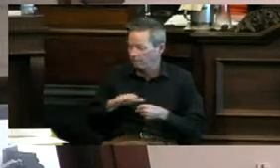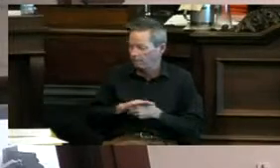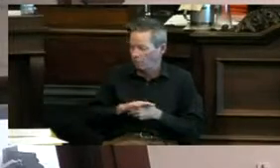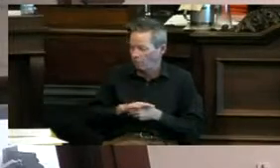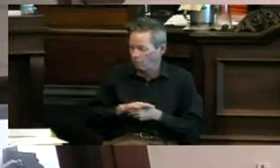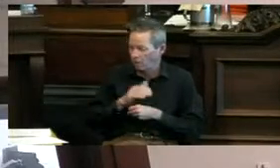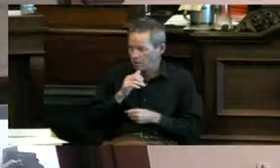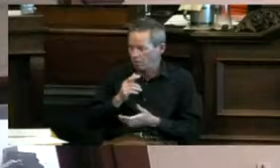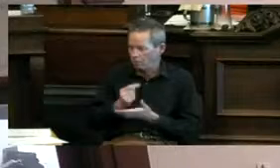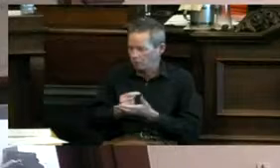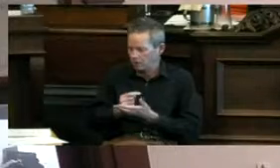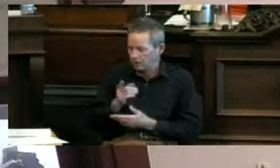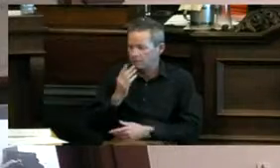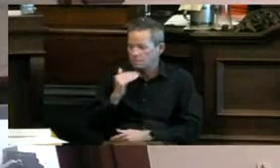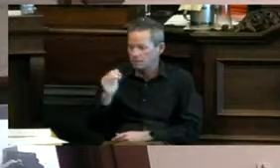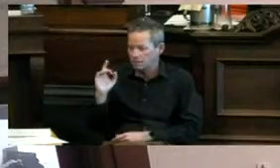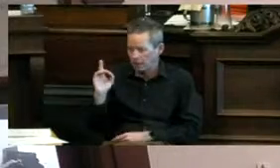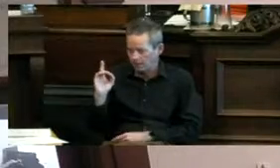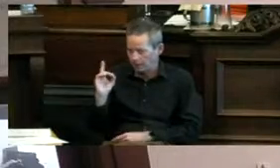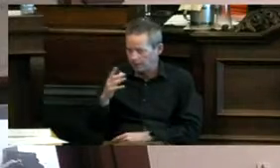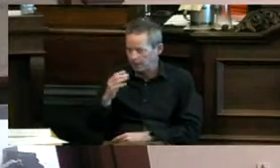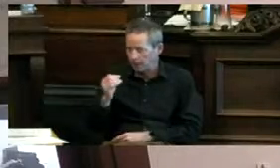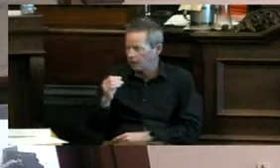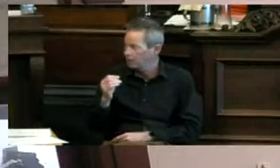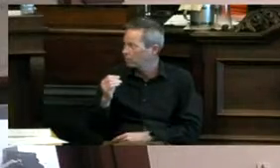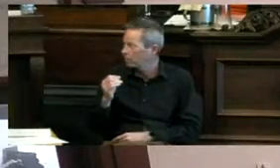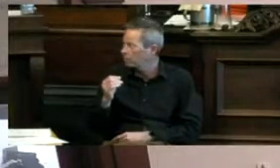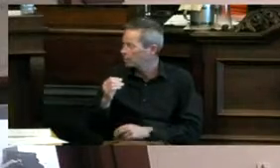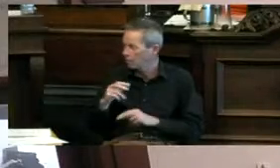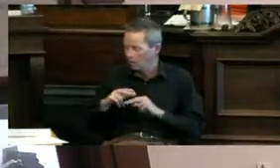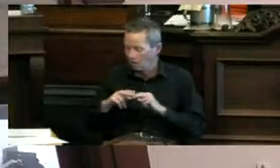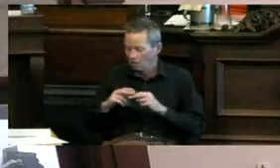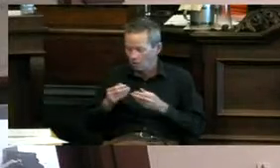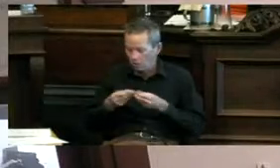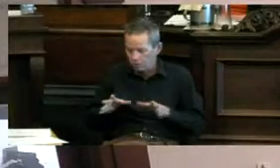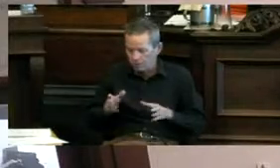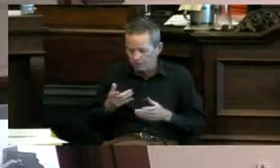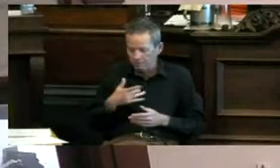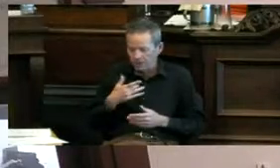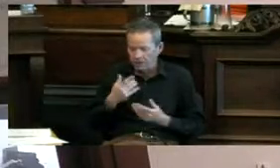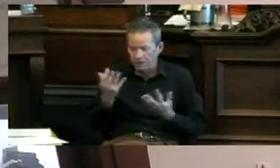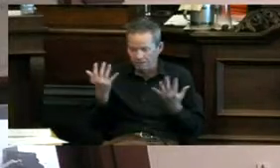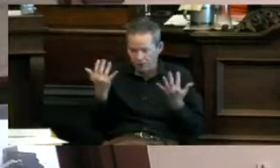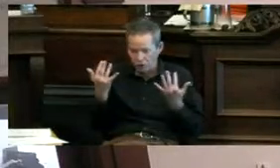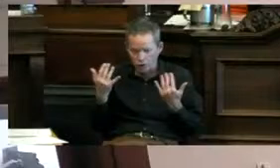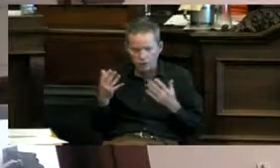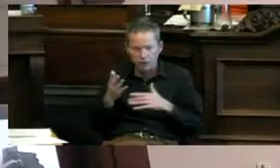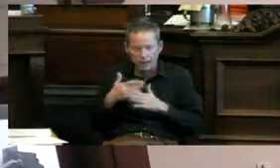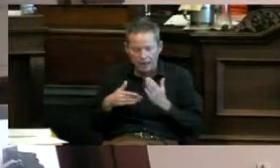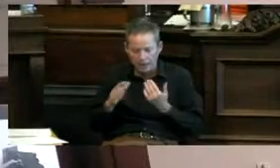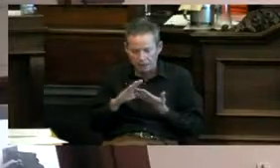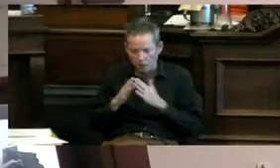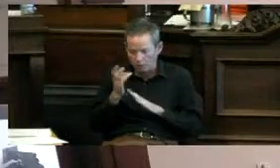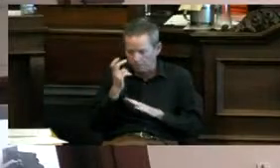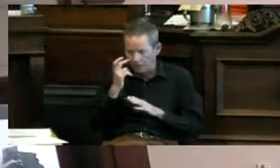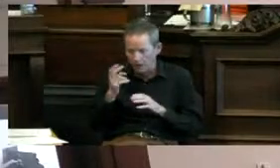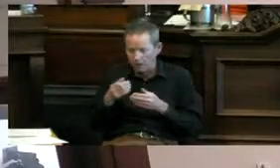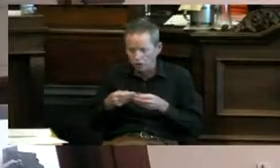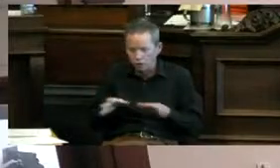that I interact with who have full blown untreated diabetes